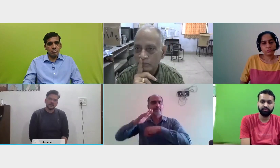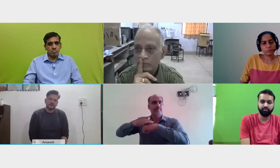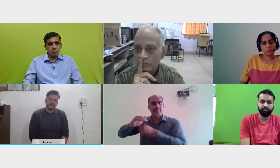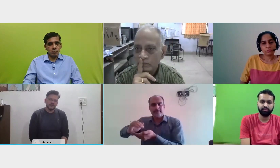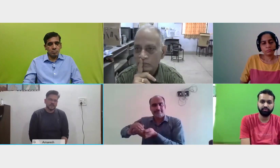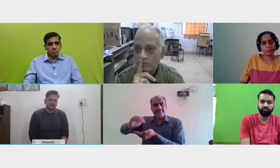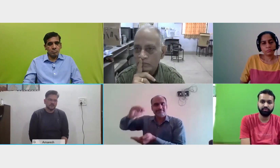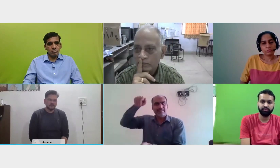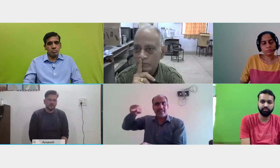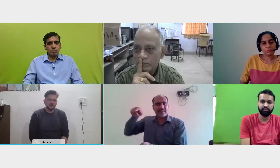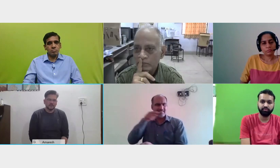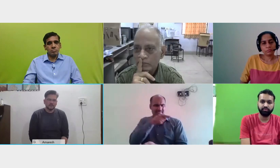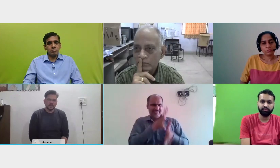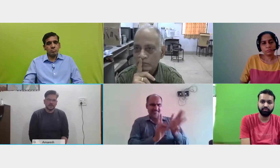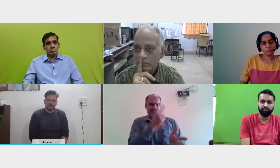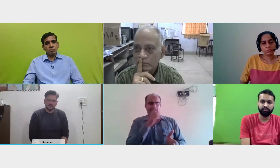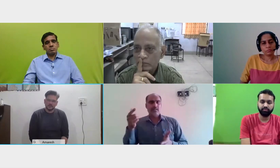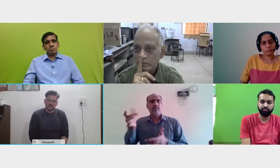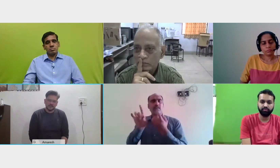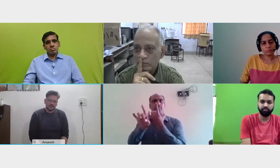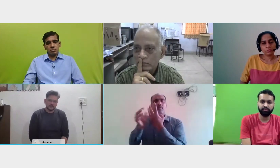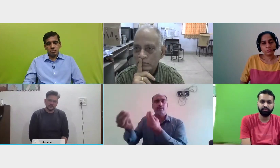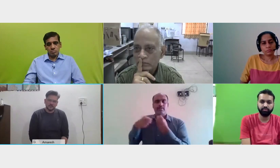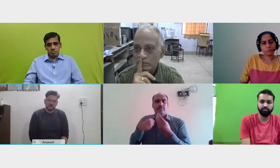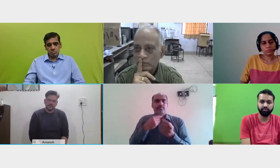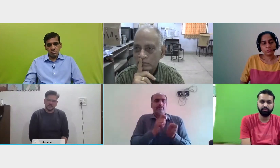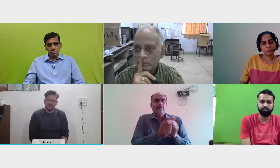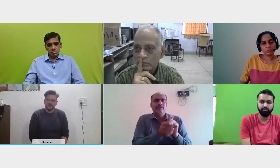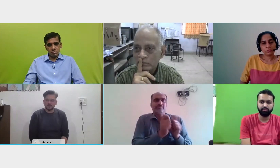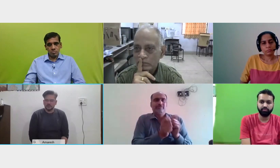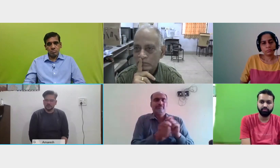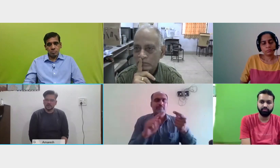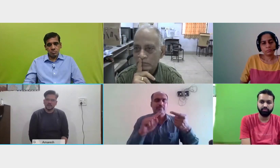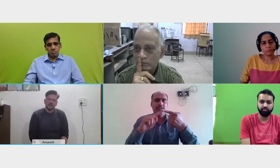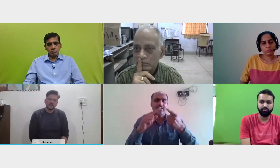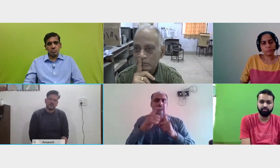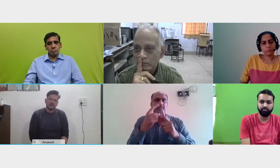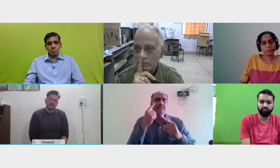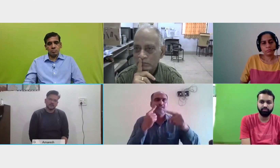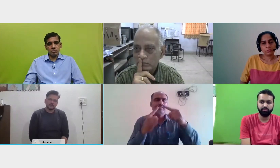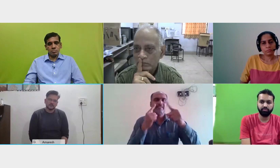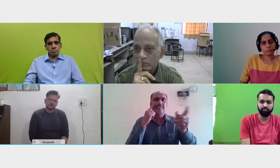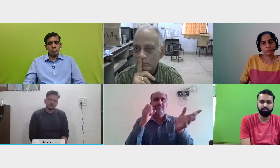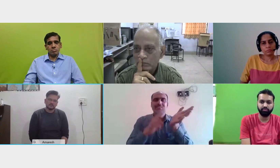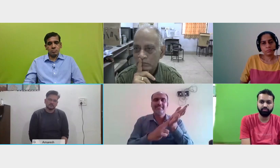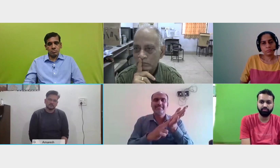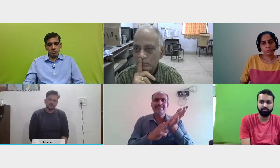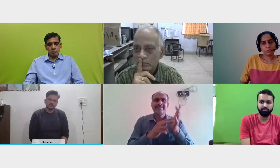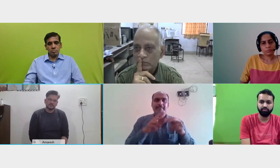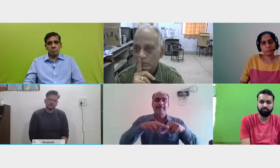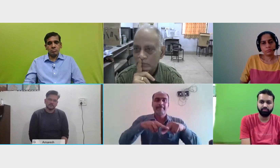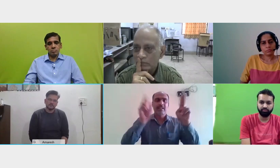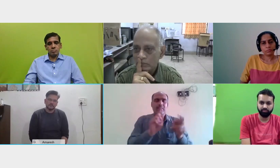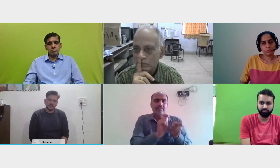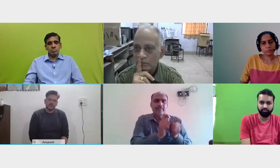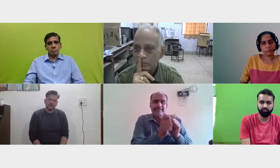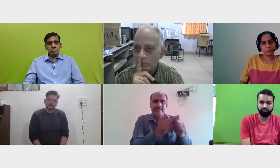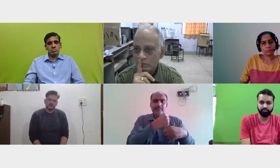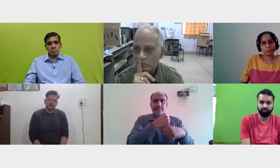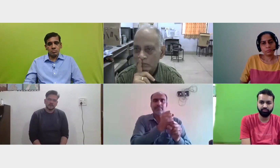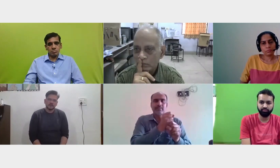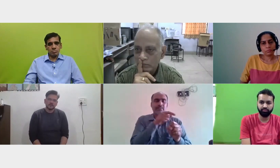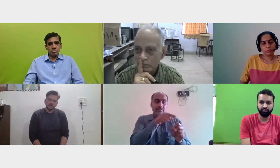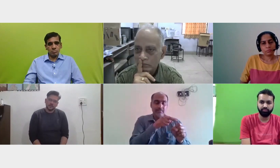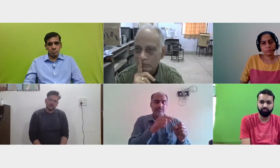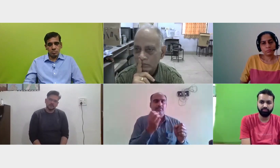we had some of the people you know like who sent some of the signs were drawn and so we